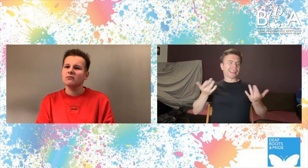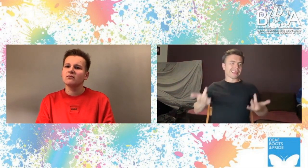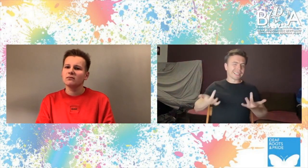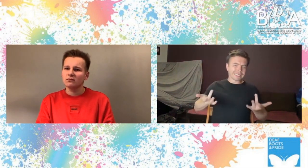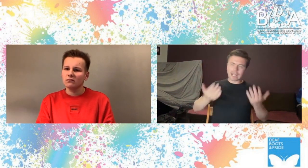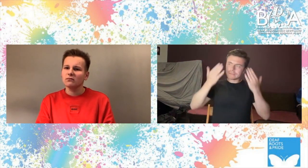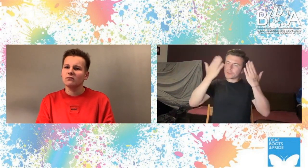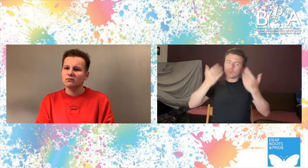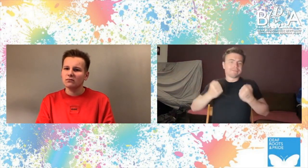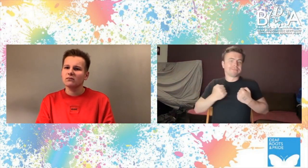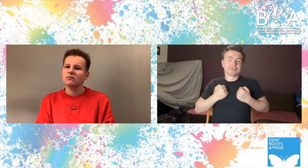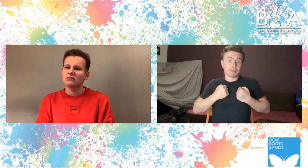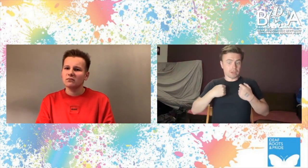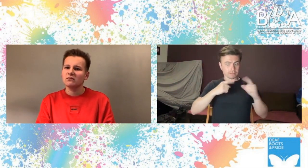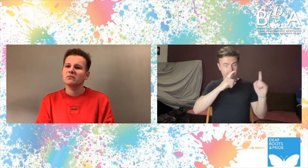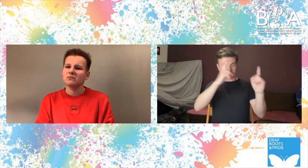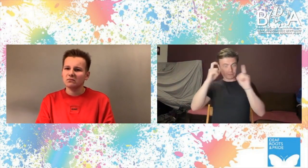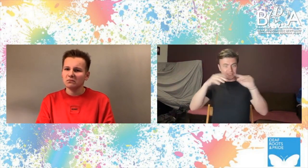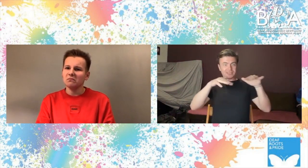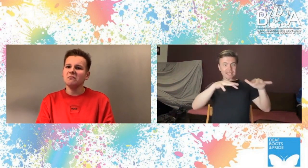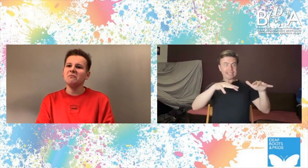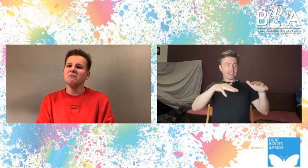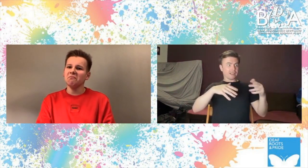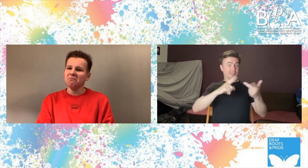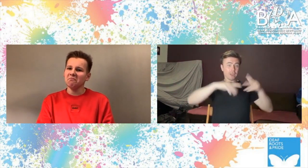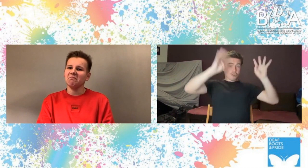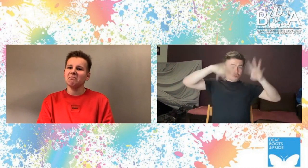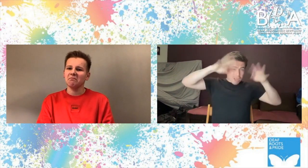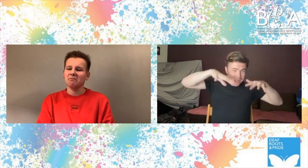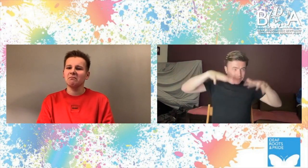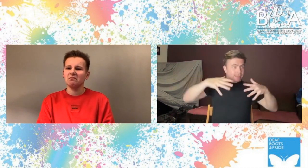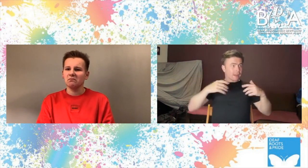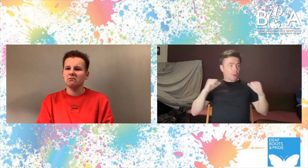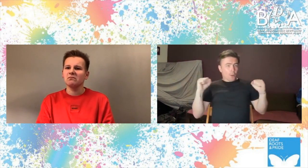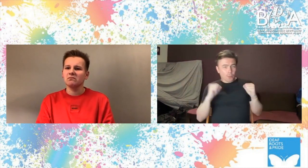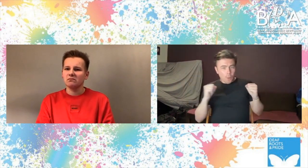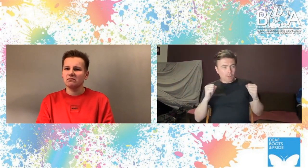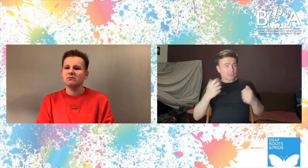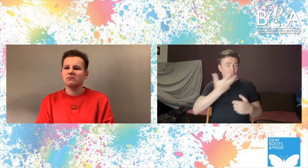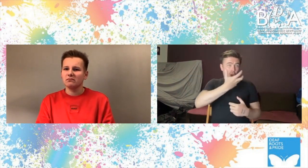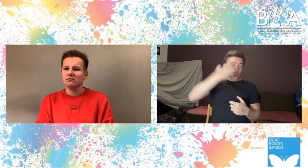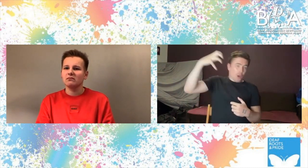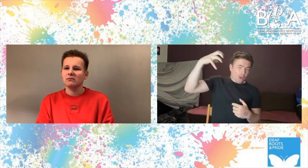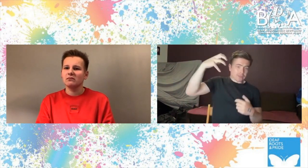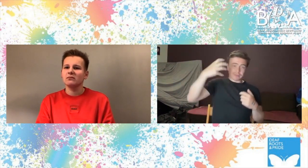I think I would be idle. Regardless of whether it is cold, wet or sunny,